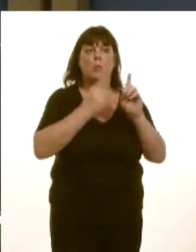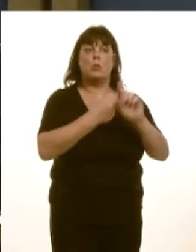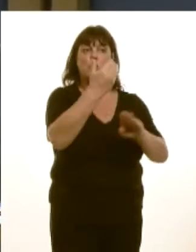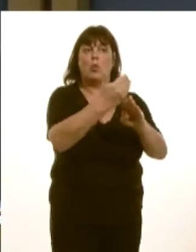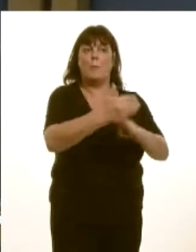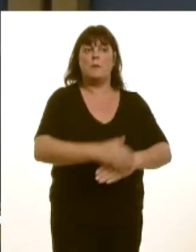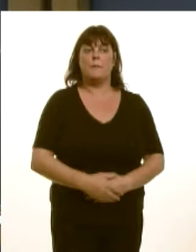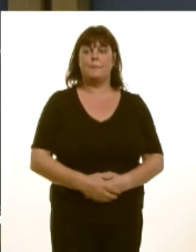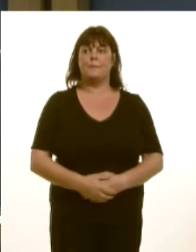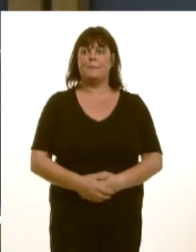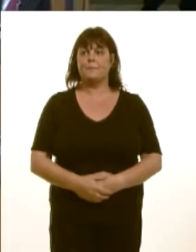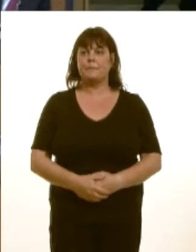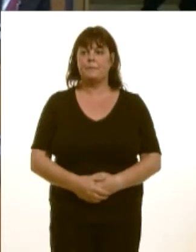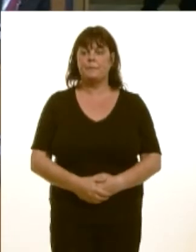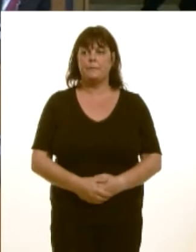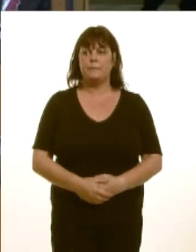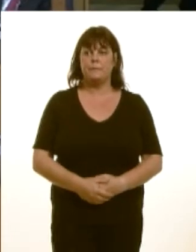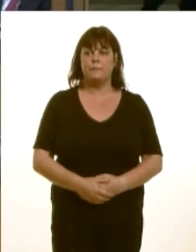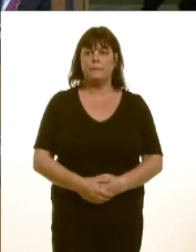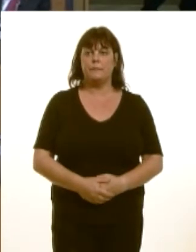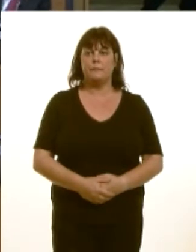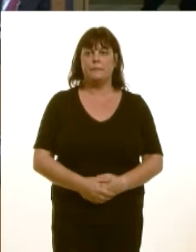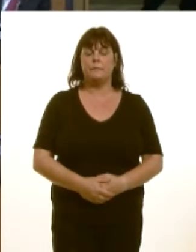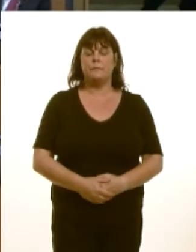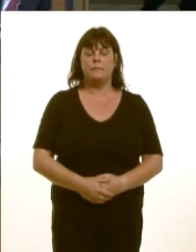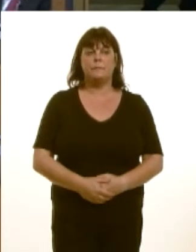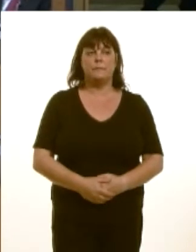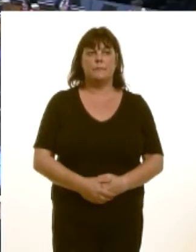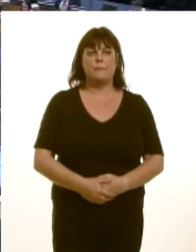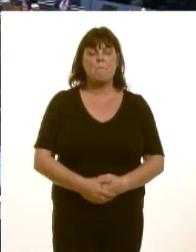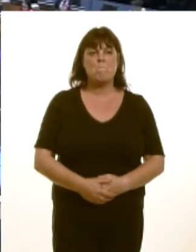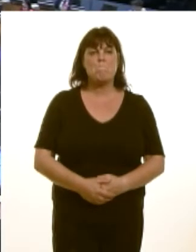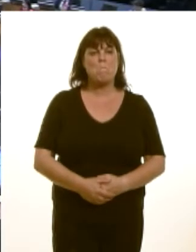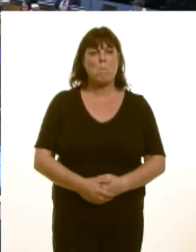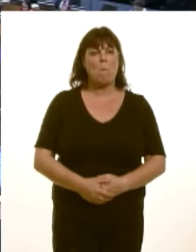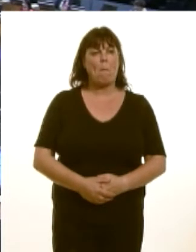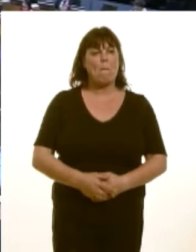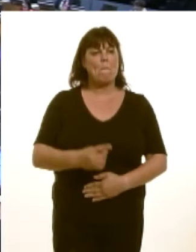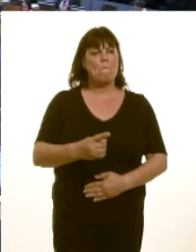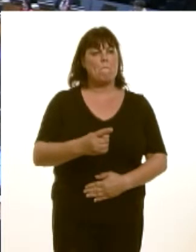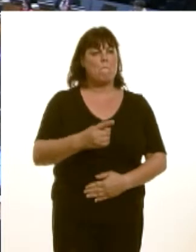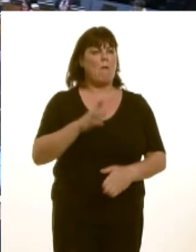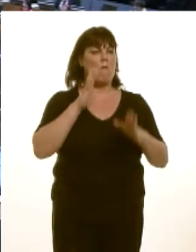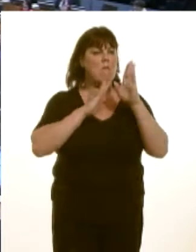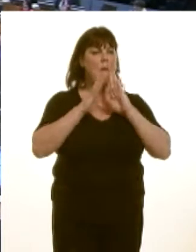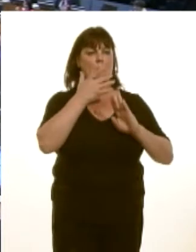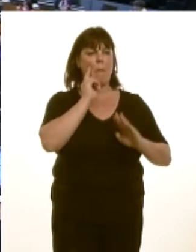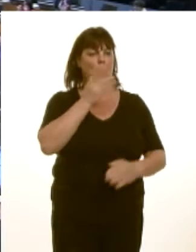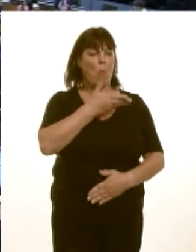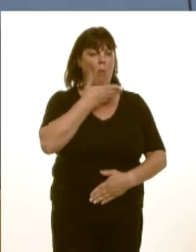William Graham: Though we welcome the improvements in youth unemployment—it being reduced,